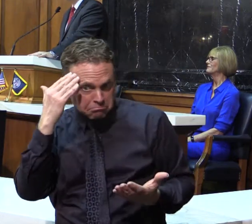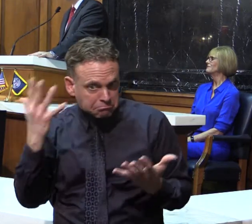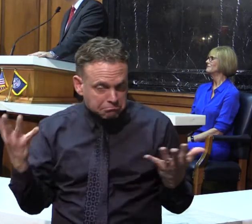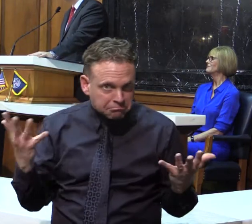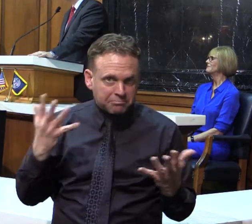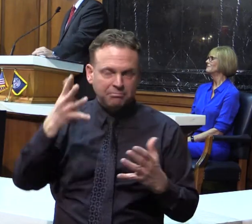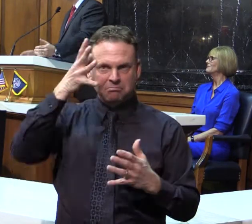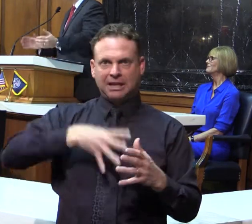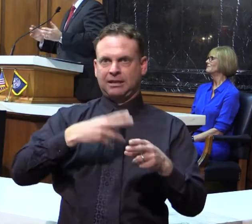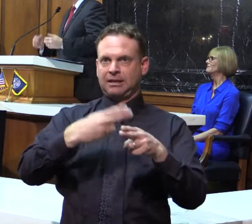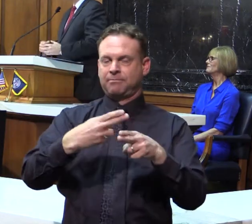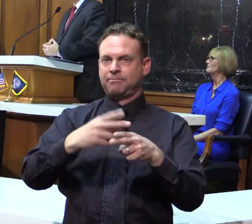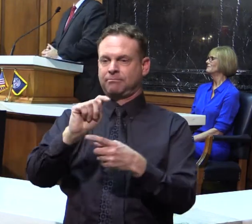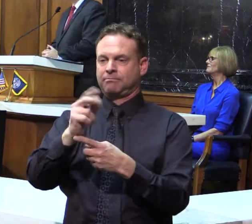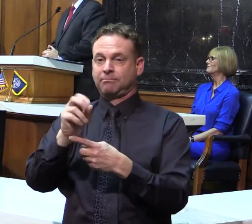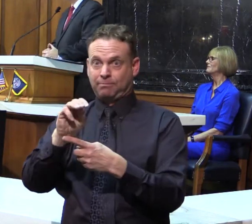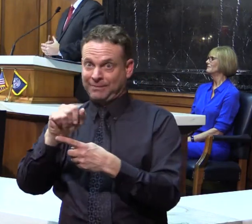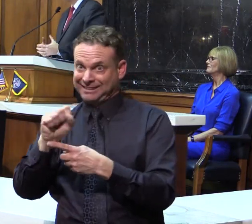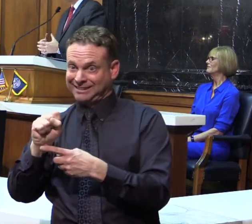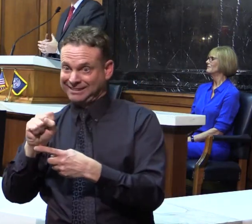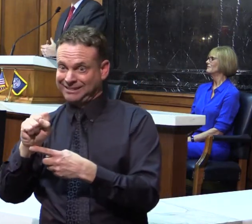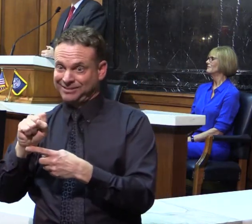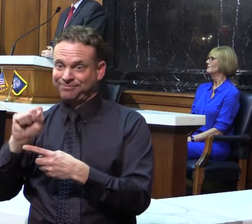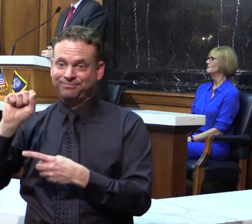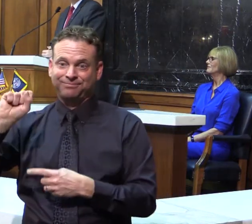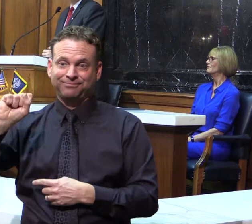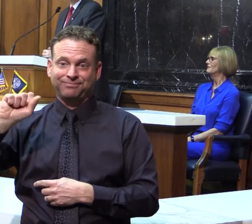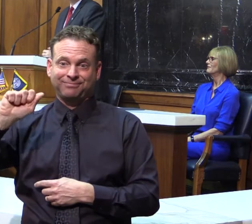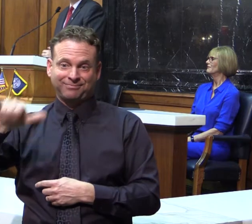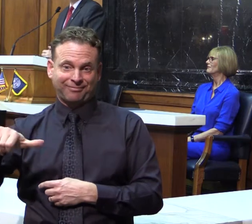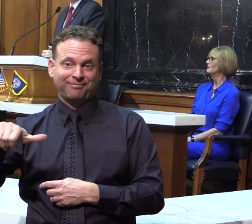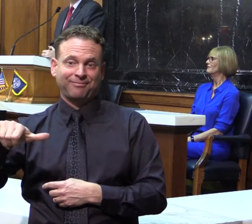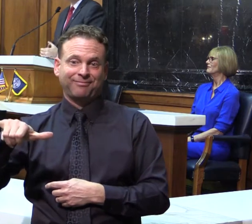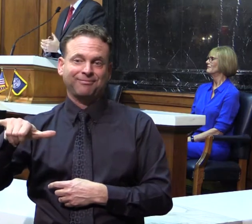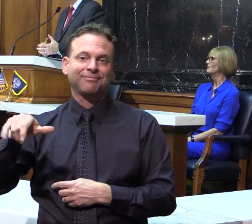This is a great way for young students to be involved in the civic process … it will